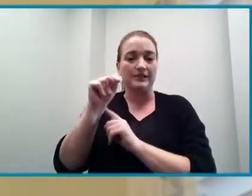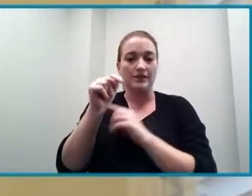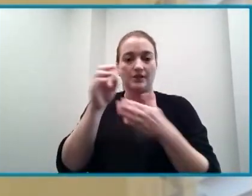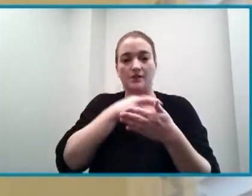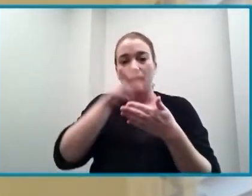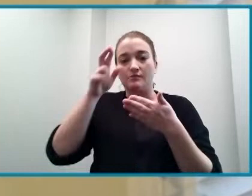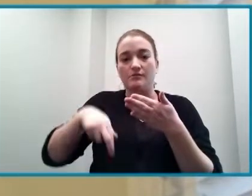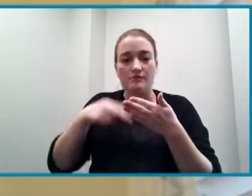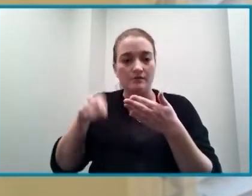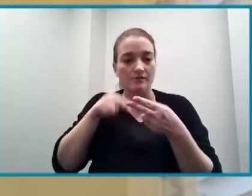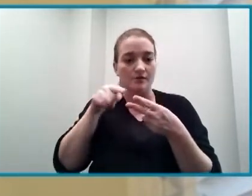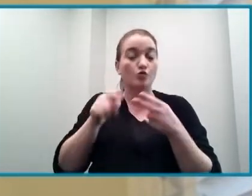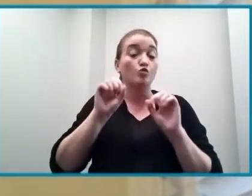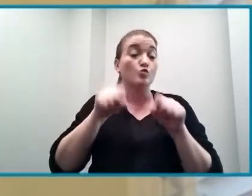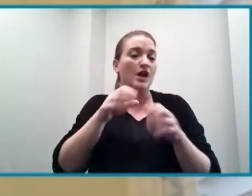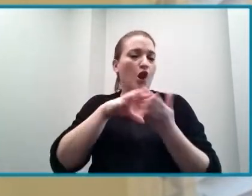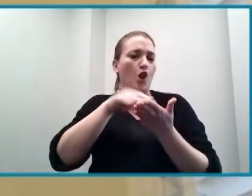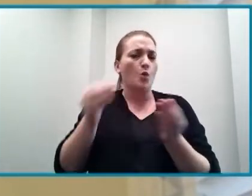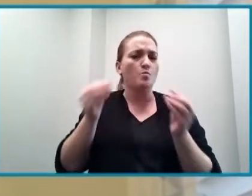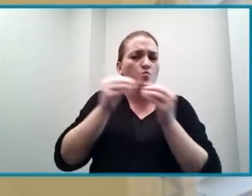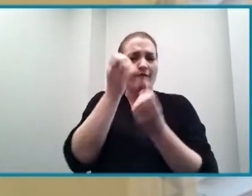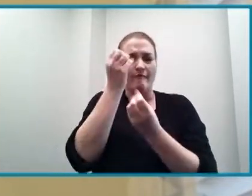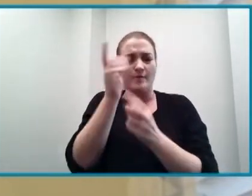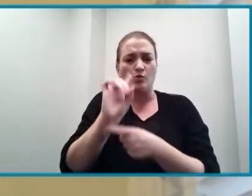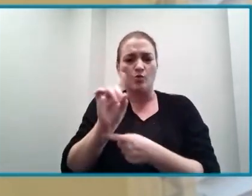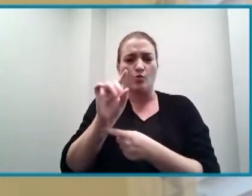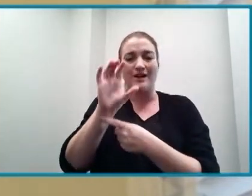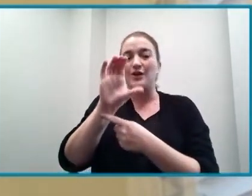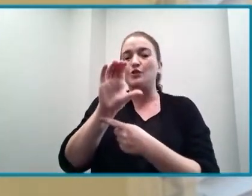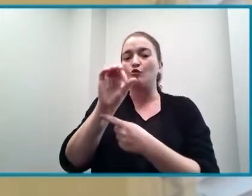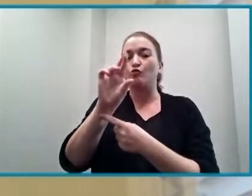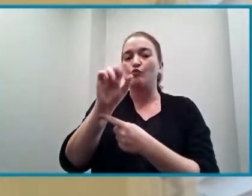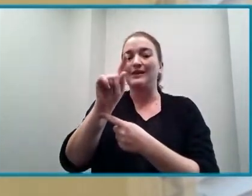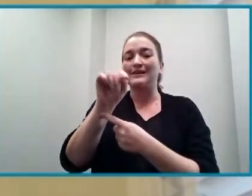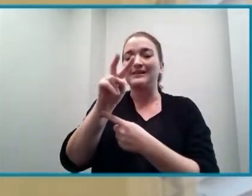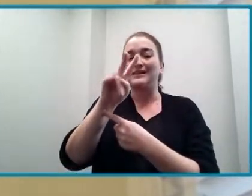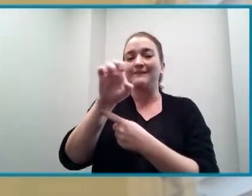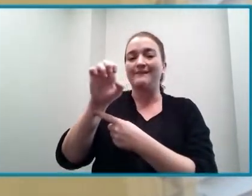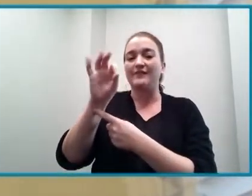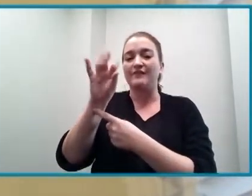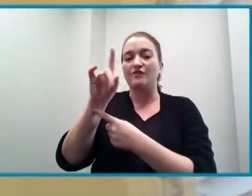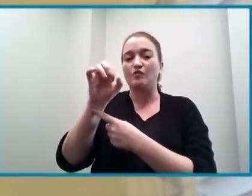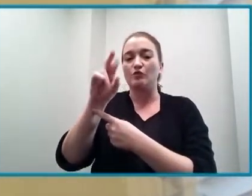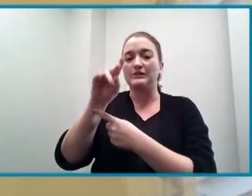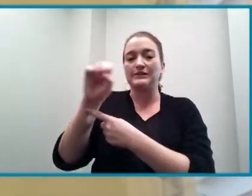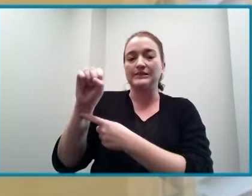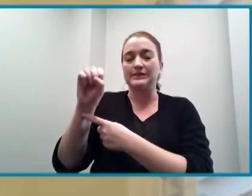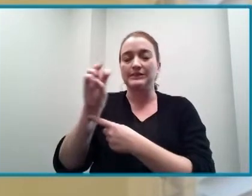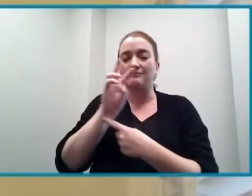creativeforcesnrc.arts.gov/community engagement, and I'm sure that link will go in the chat.